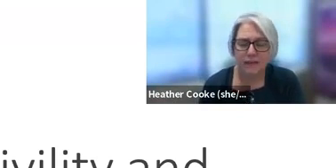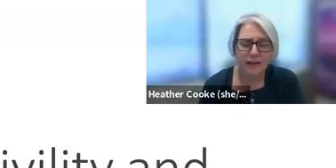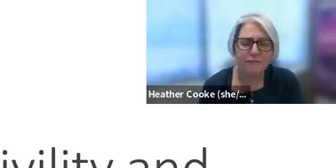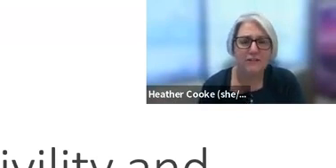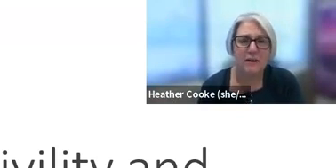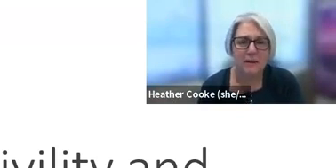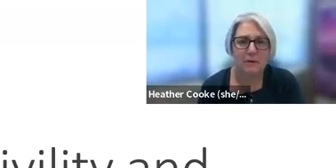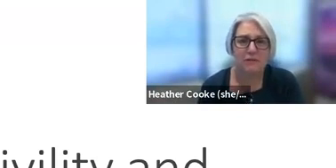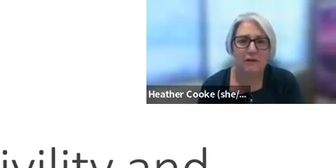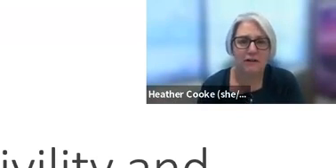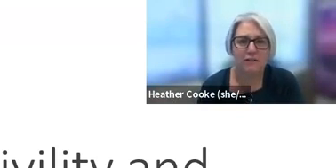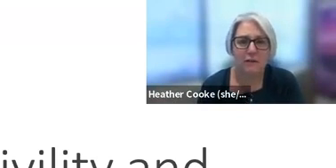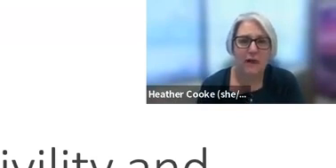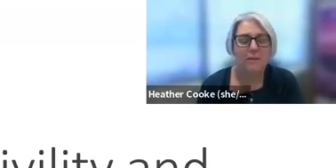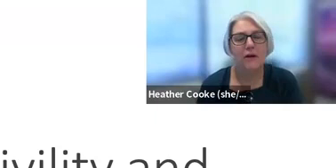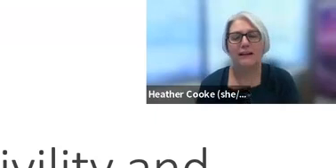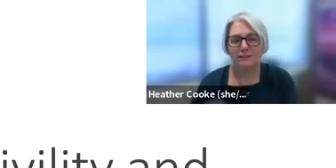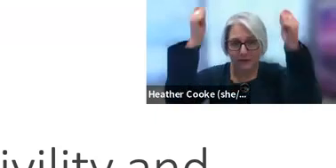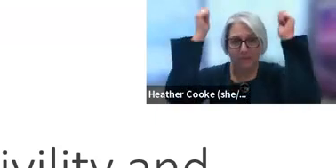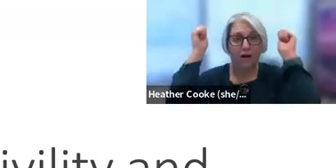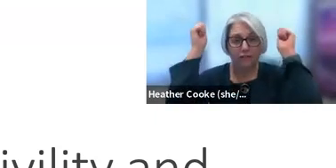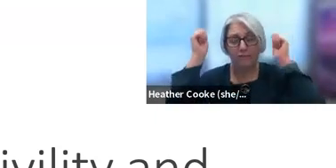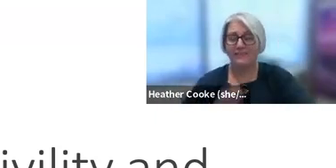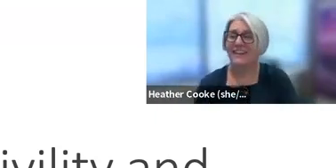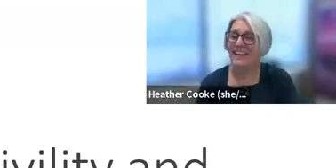Finishing up my post-doc so I'm not actually wearing my